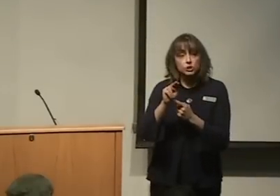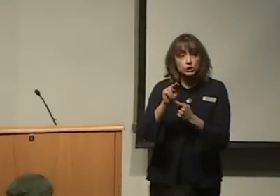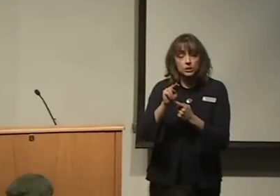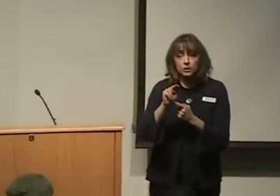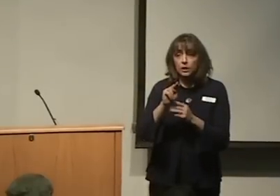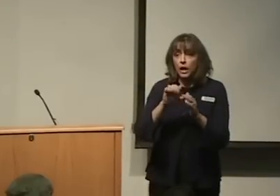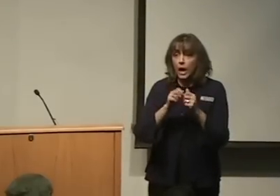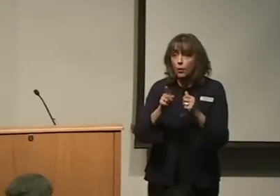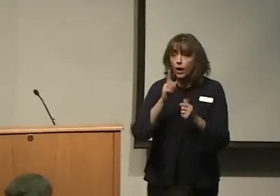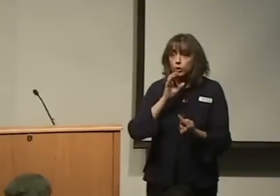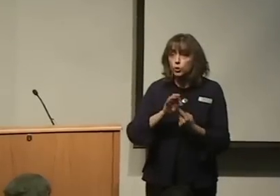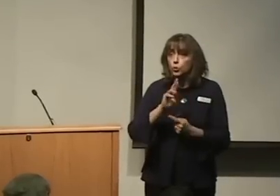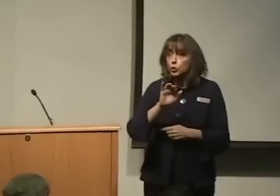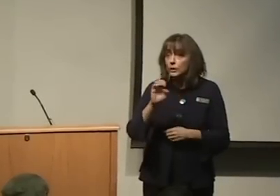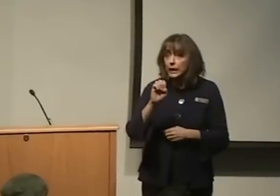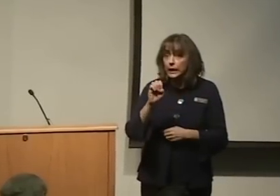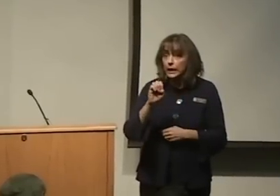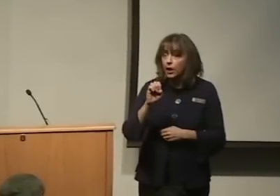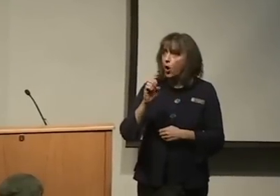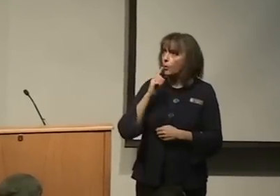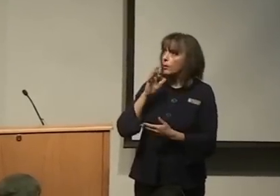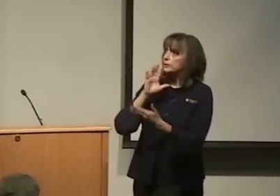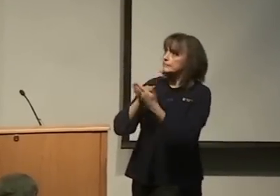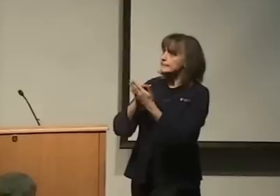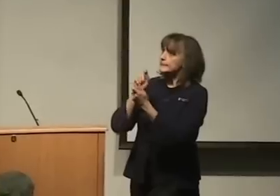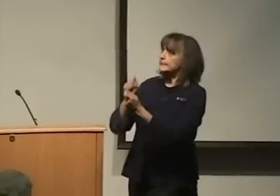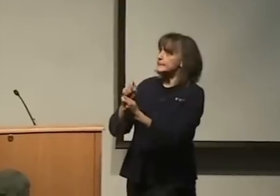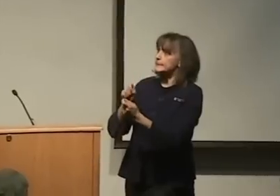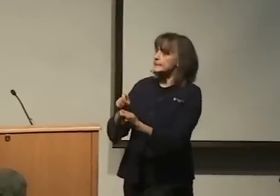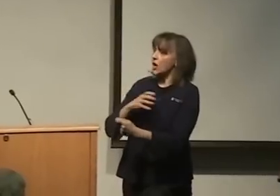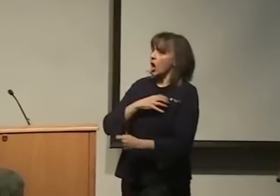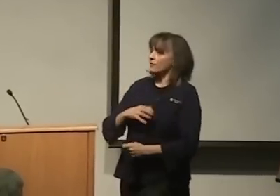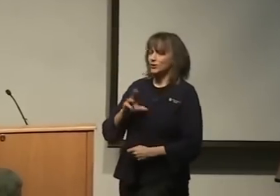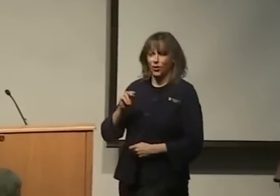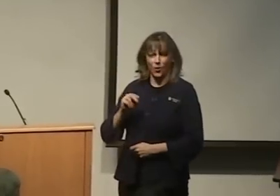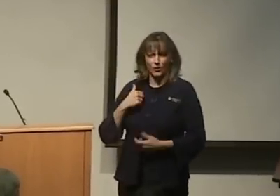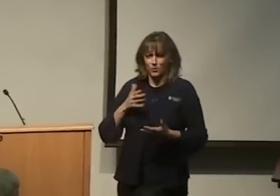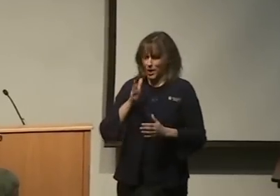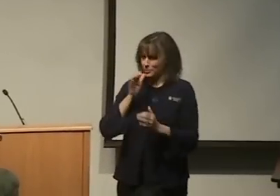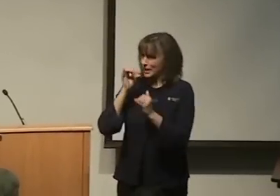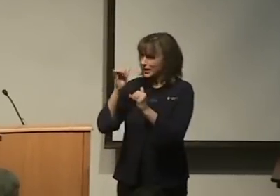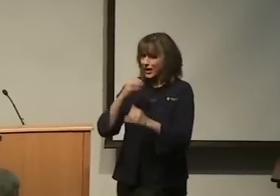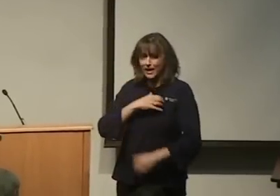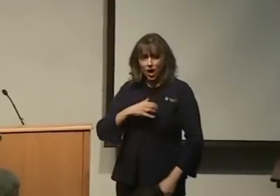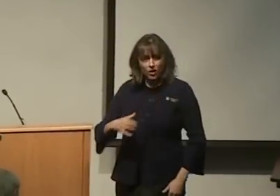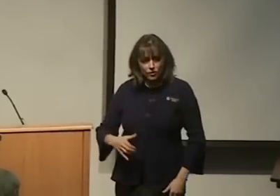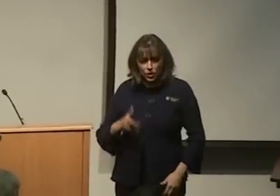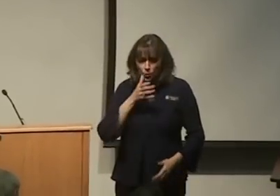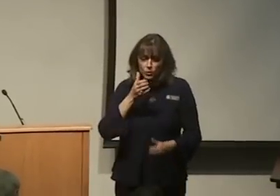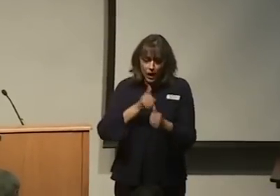We don't need everybody to be like Harvard. We don't want every college to be the same. So when I build sand castles they're not all the same.